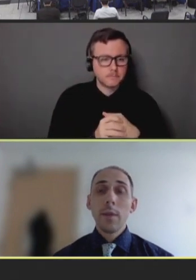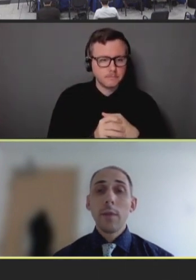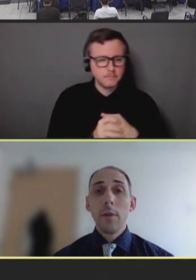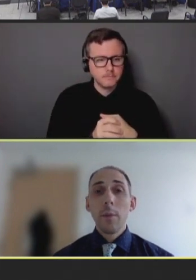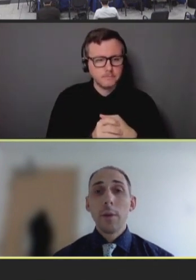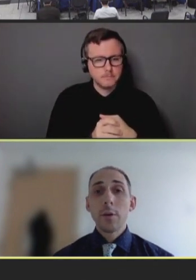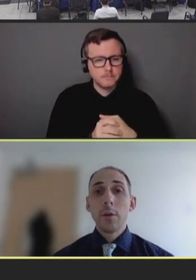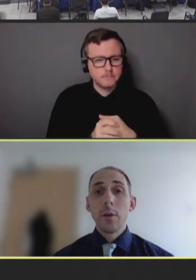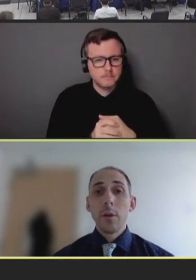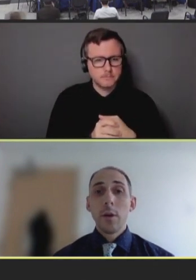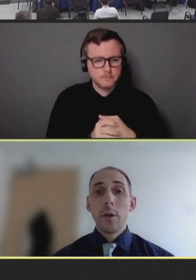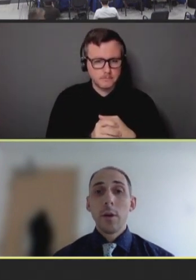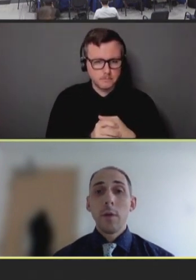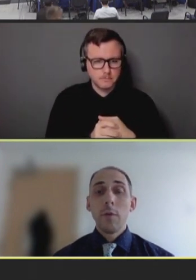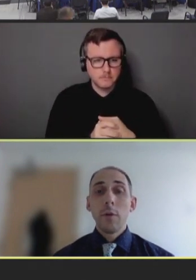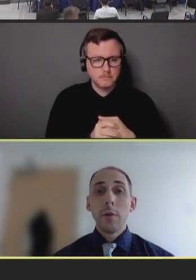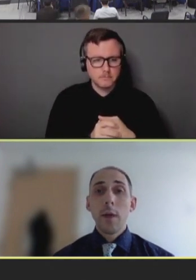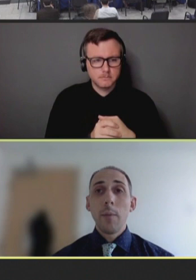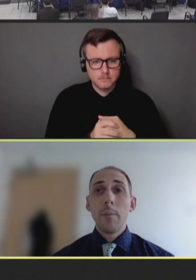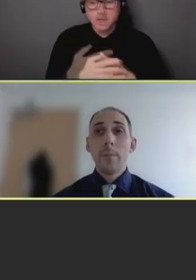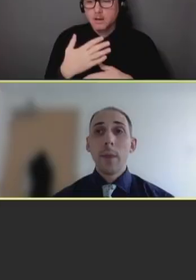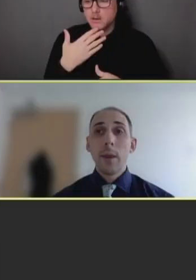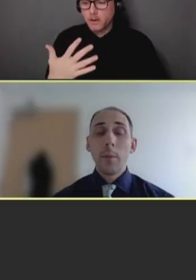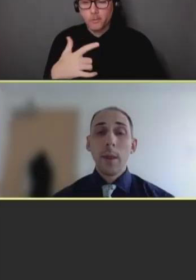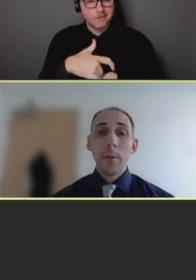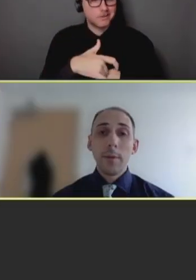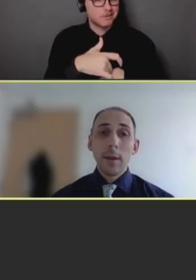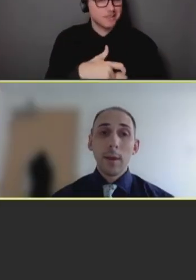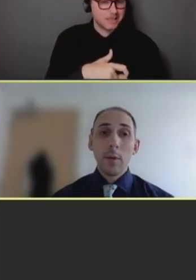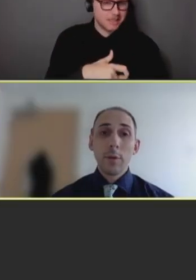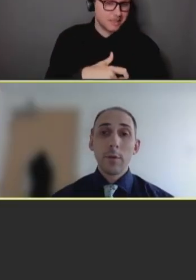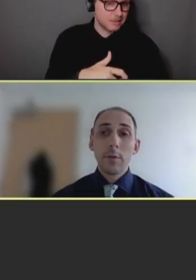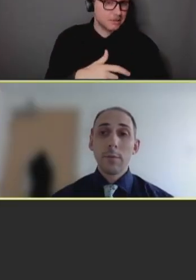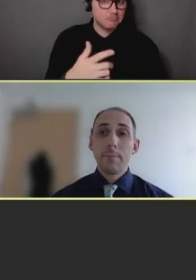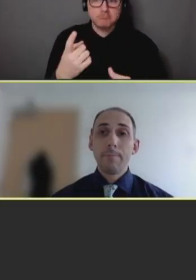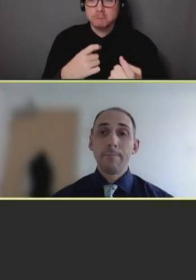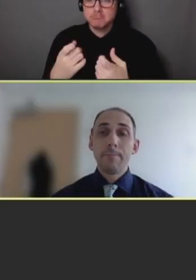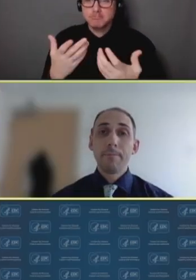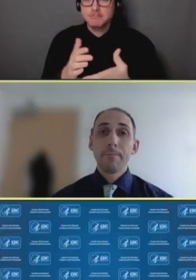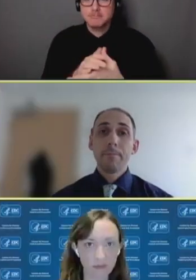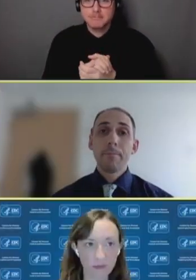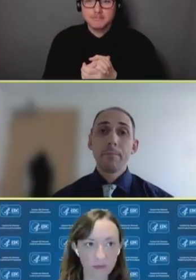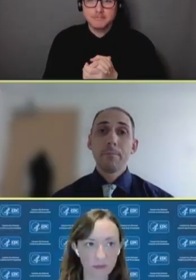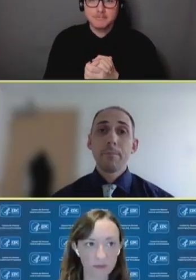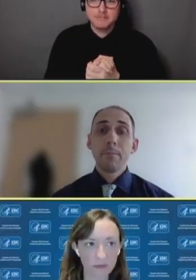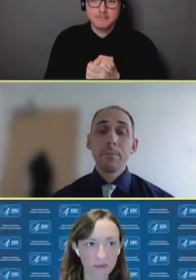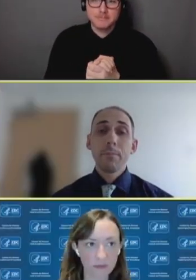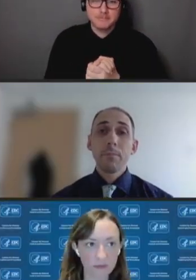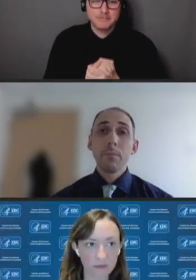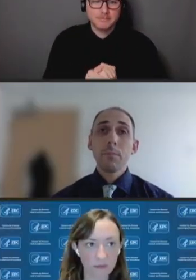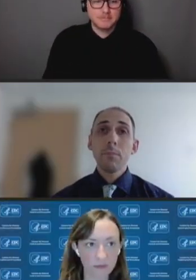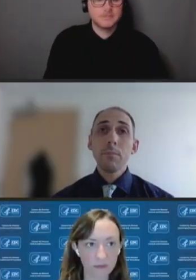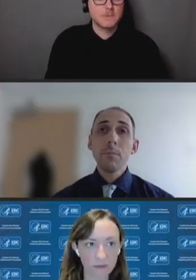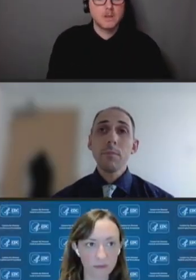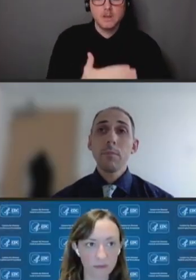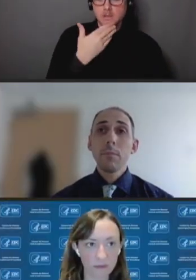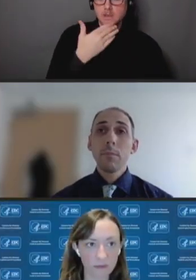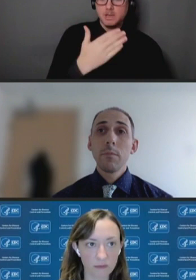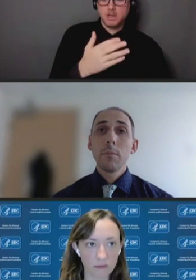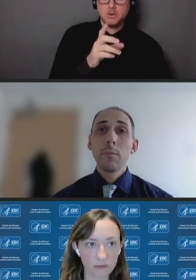Thank you very much for your time, and I'd be happy to take any questions. Robert Hopkins: Thank you, Dr. Madenci.